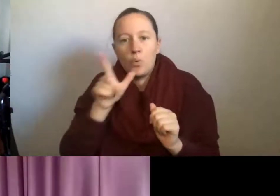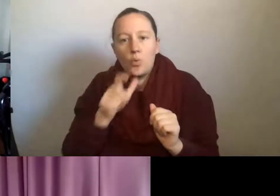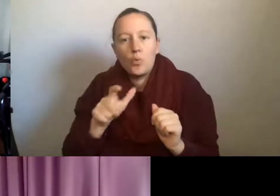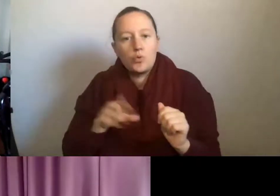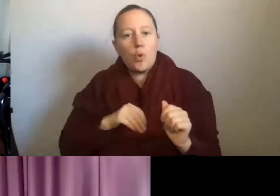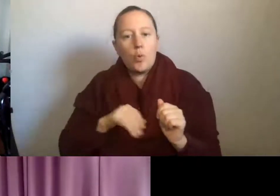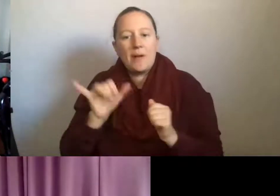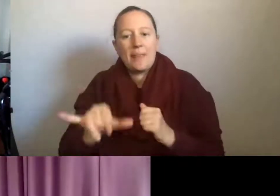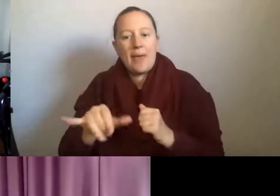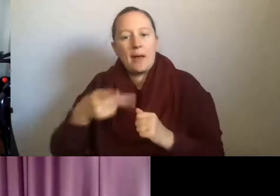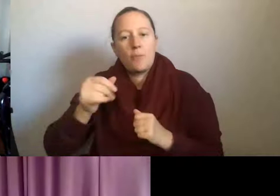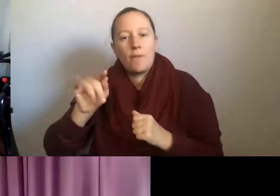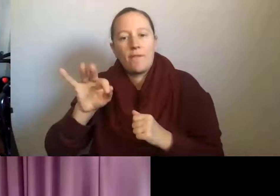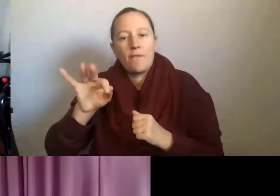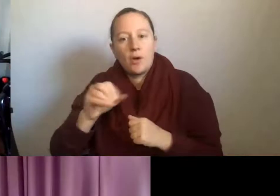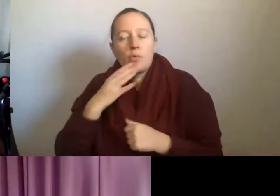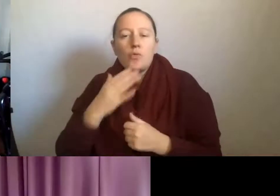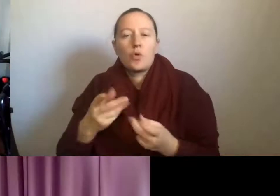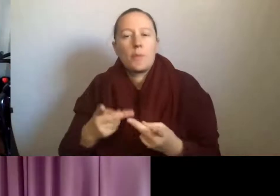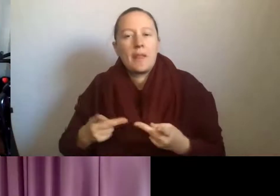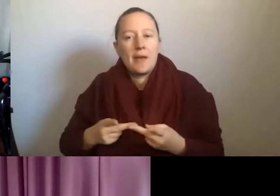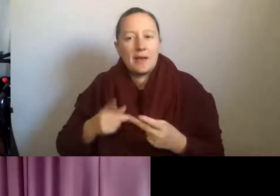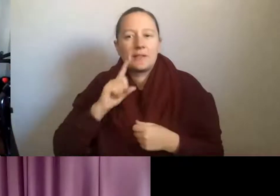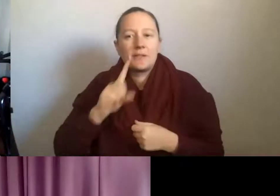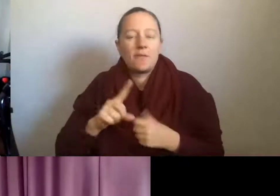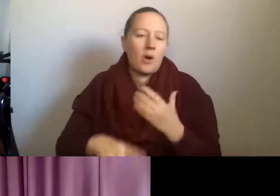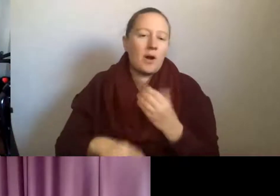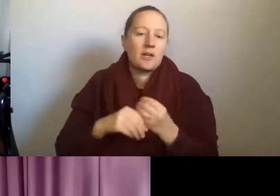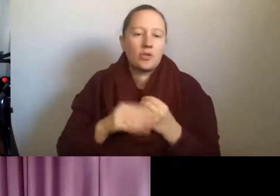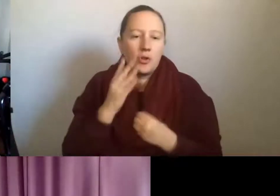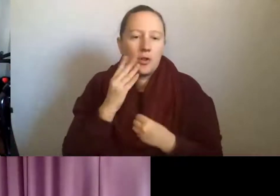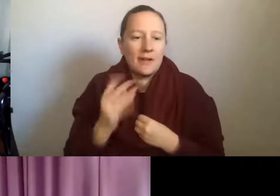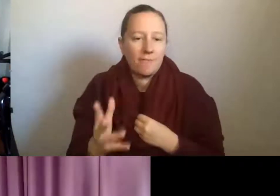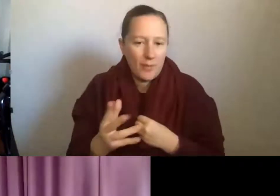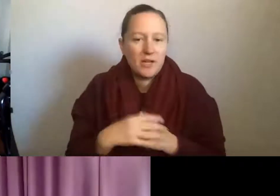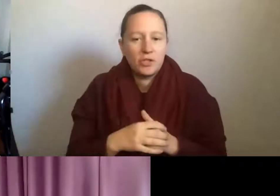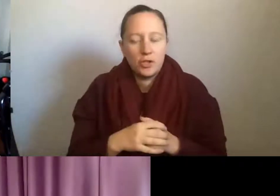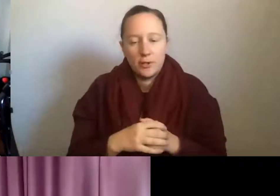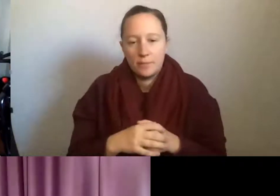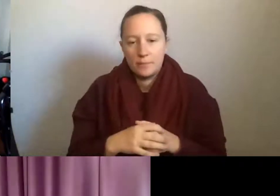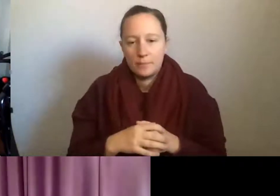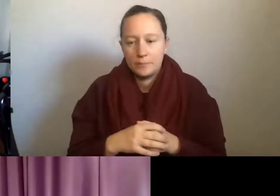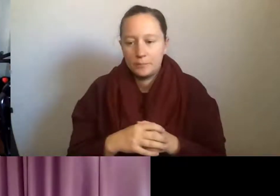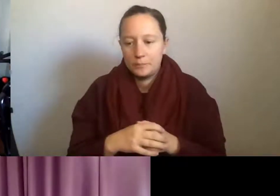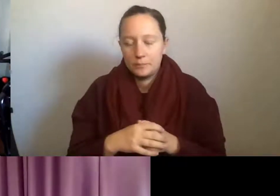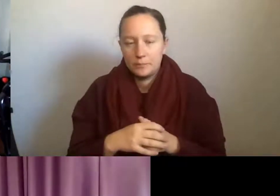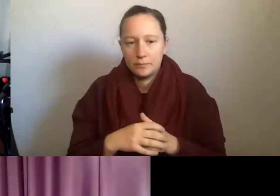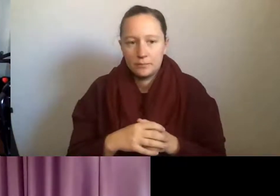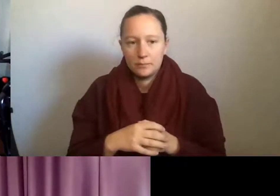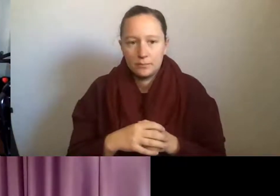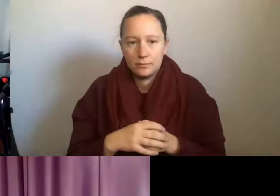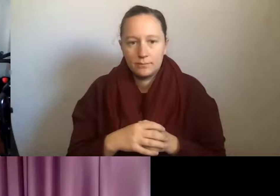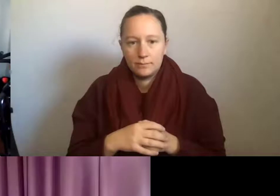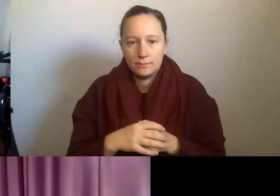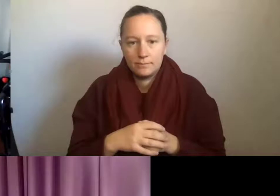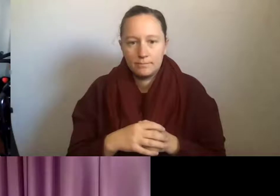So. really good place to get some additional information. Lisa Chadwick: Absolutely. Sheri Cummins: Looks like somebody has heard